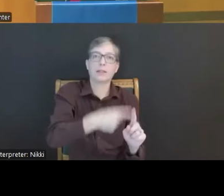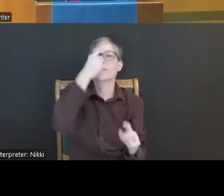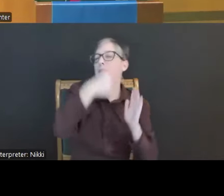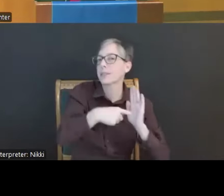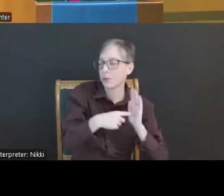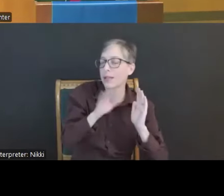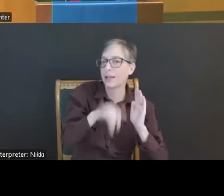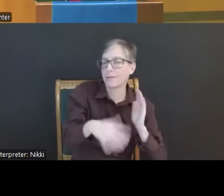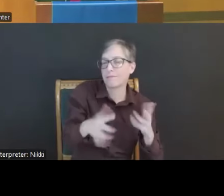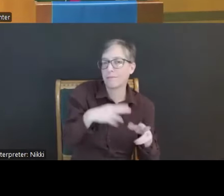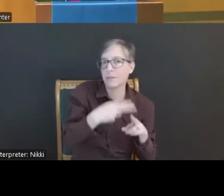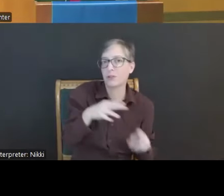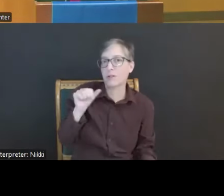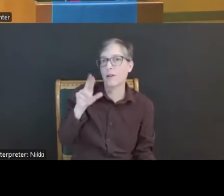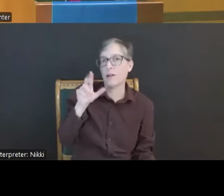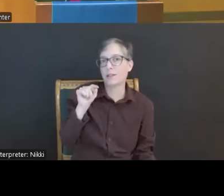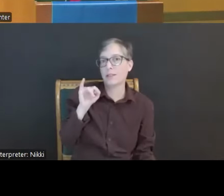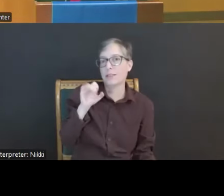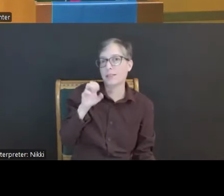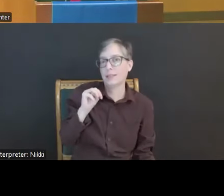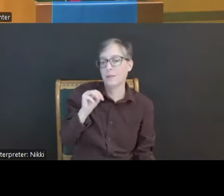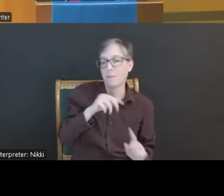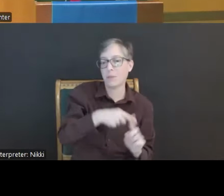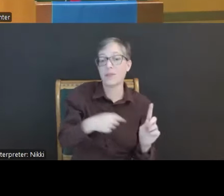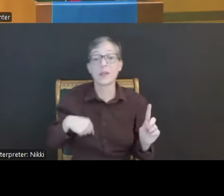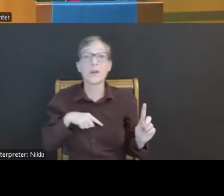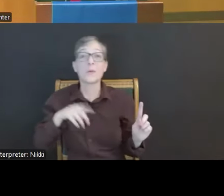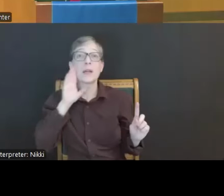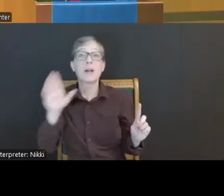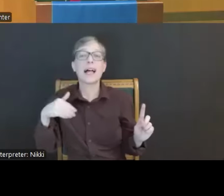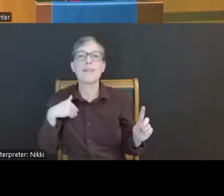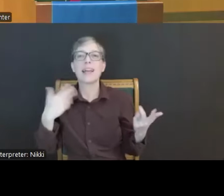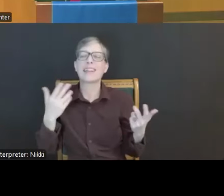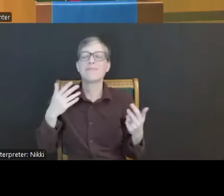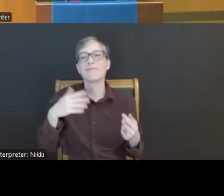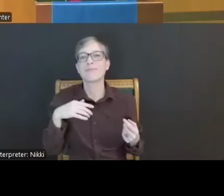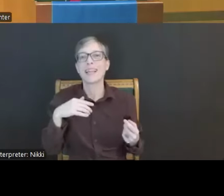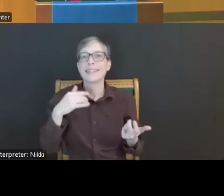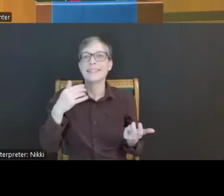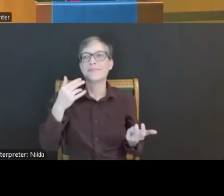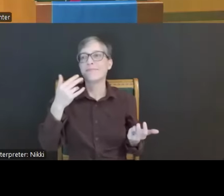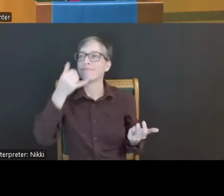our funky sock wear where saying that everybody's unique they're different so we'll show our kids